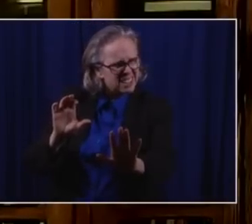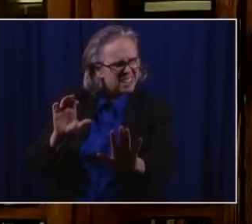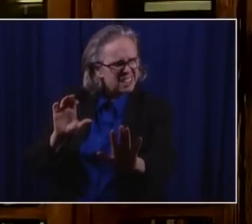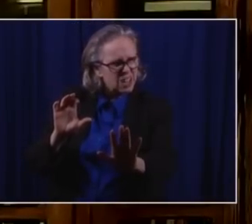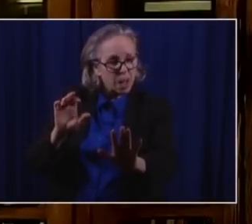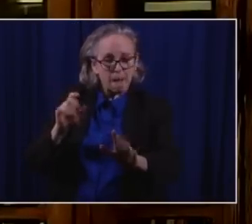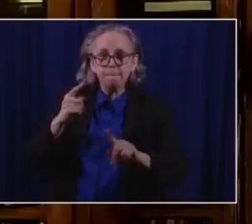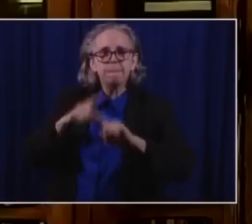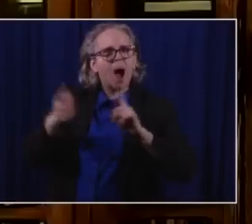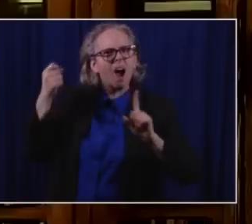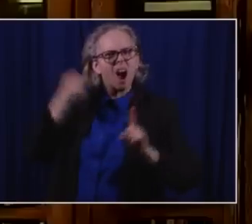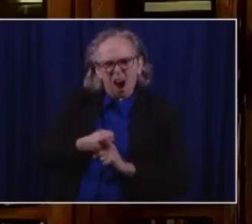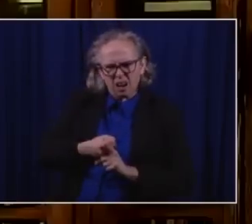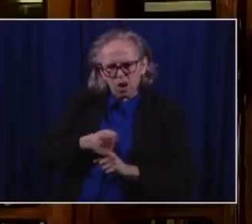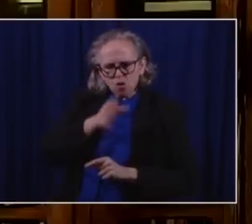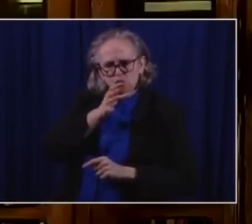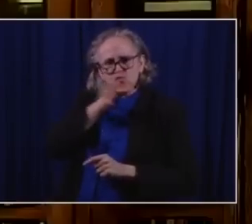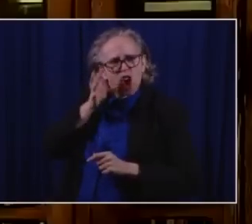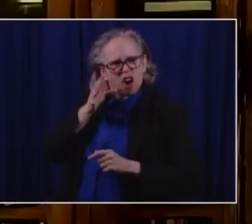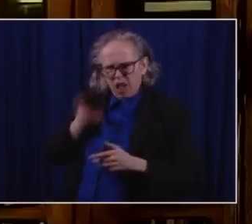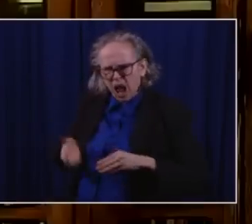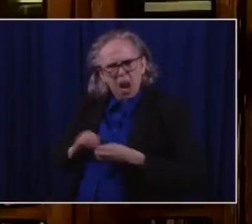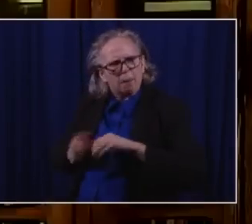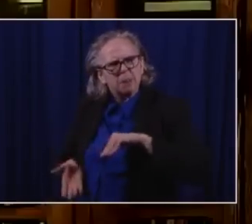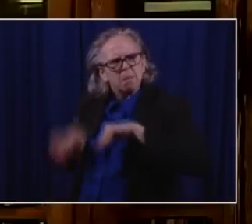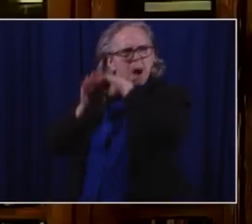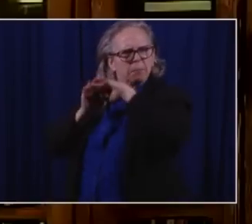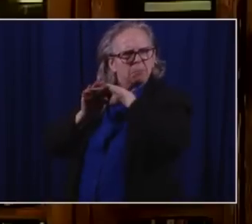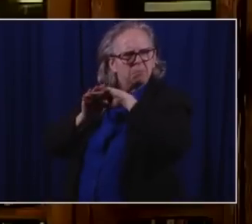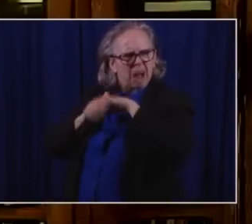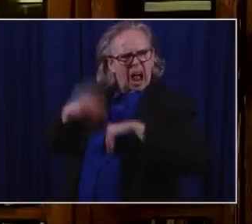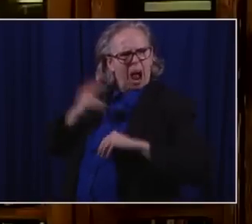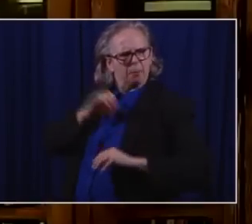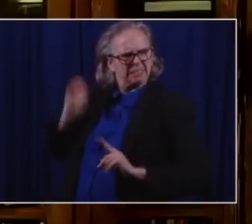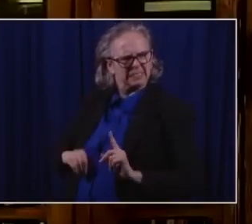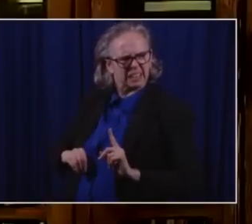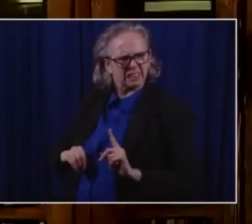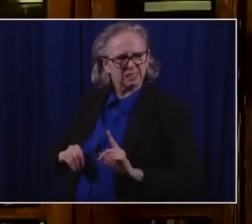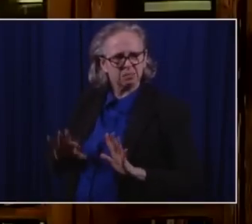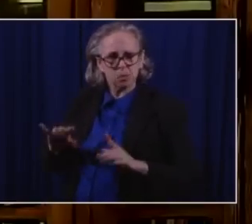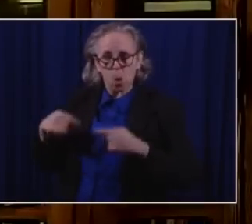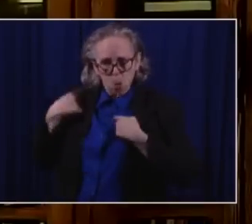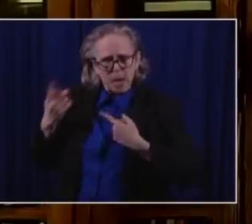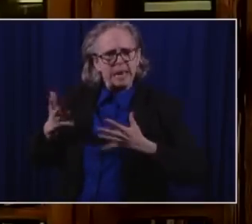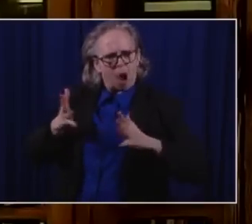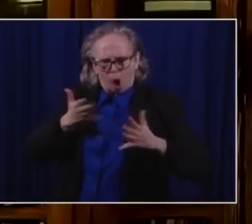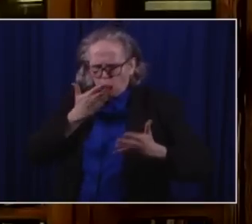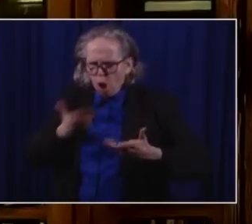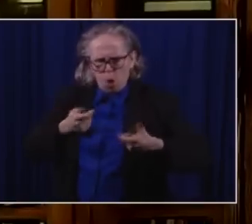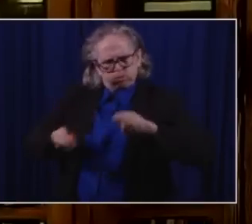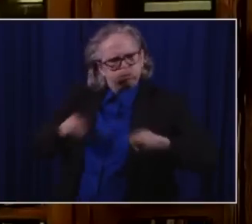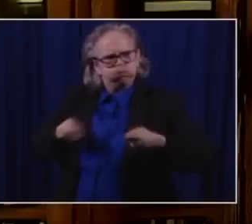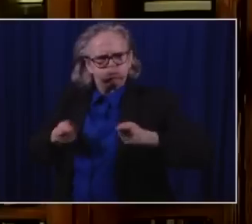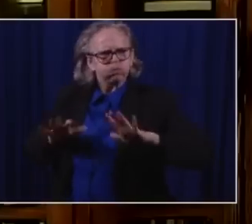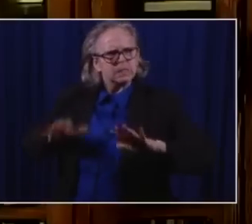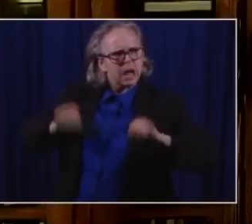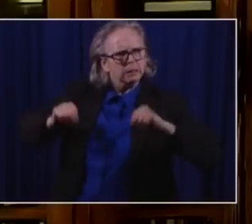the patients are distributed much more broadly now the good news is those hospitals and an